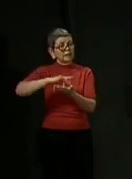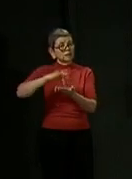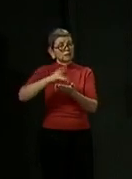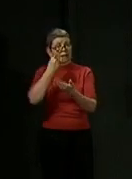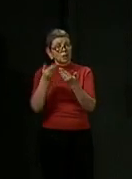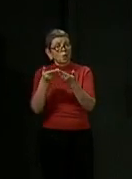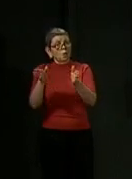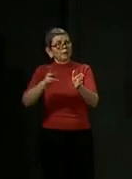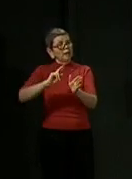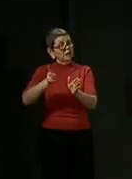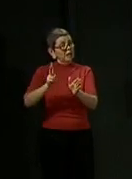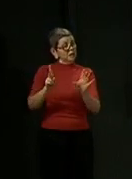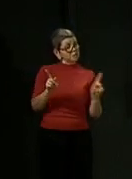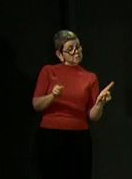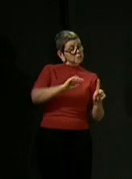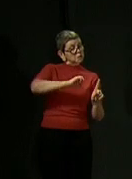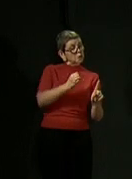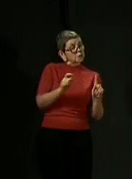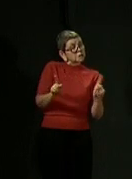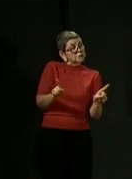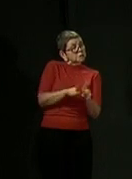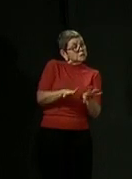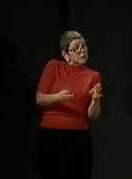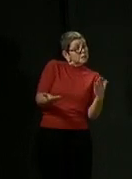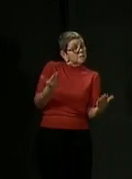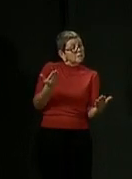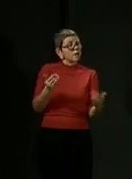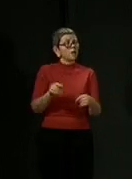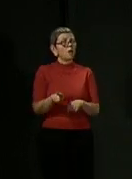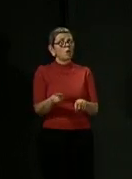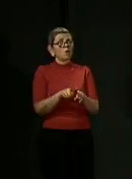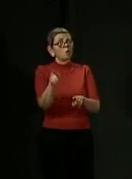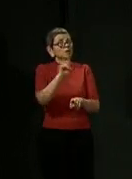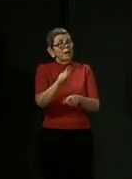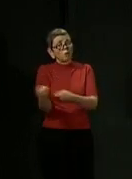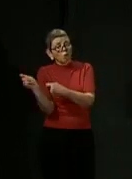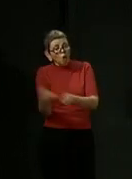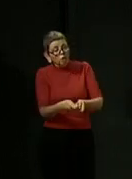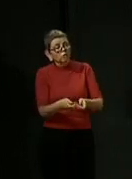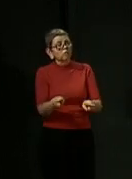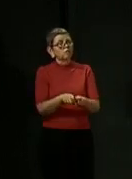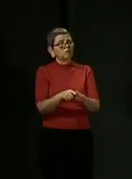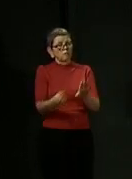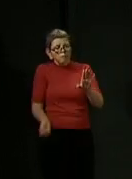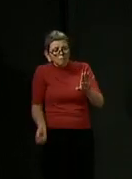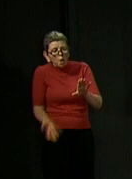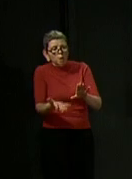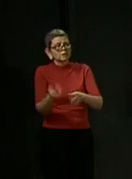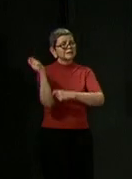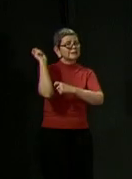give any guidance for the future of things like golf courses, bowling greens, tennis